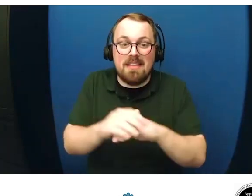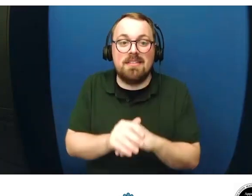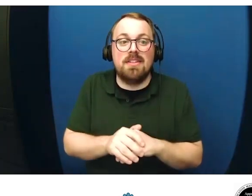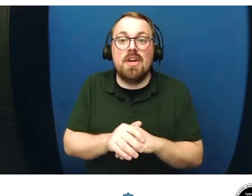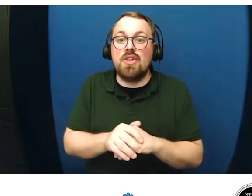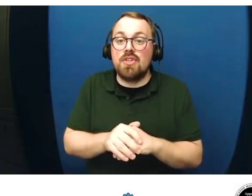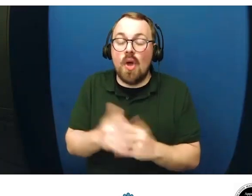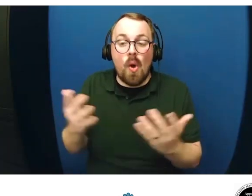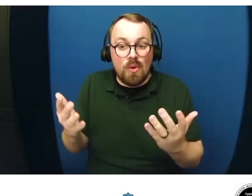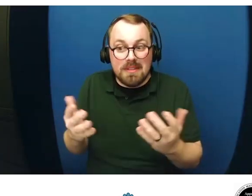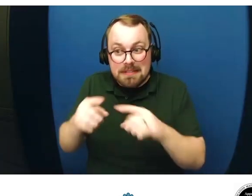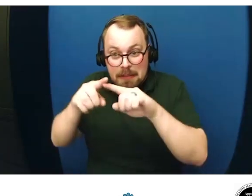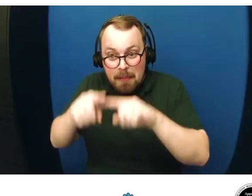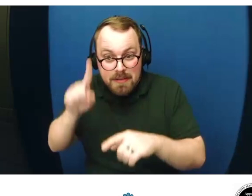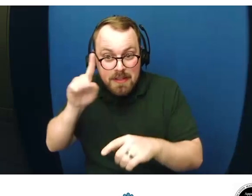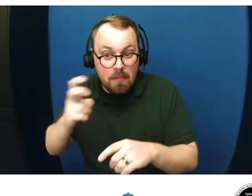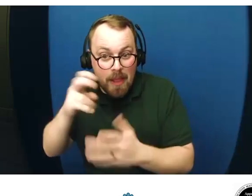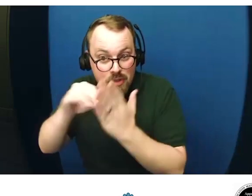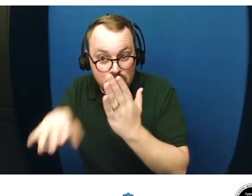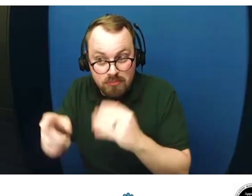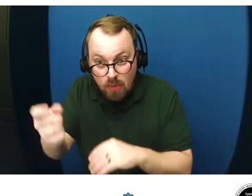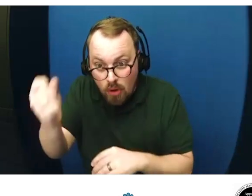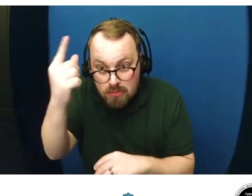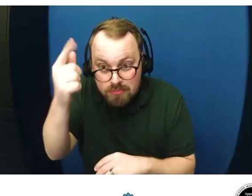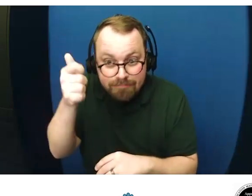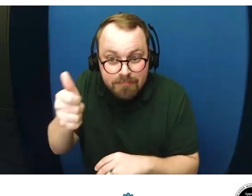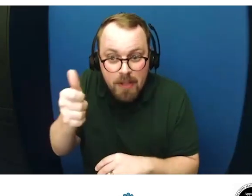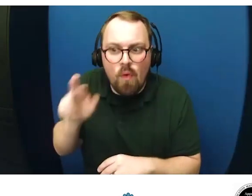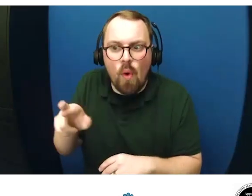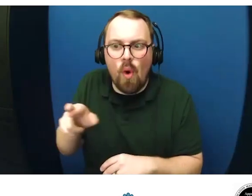student understand those things, and are they prepared for that?